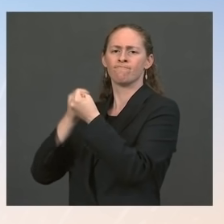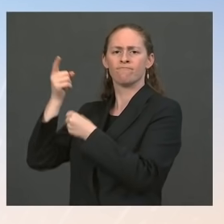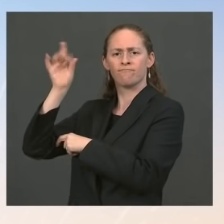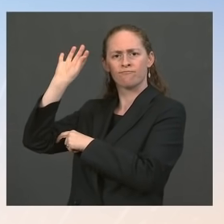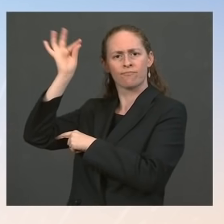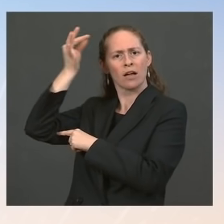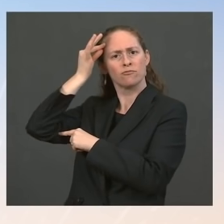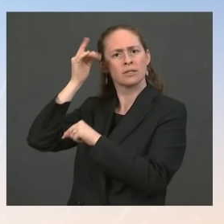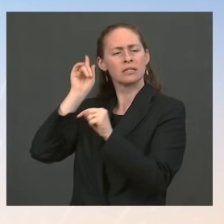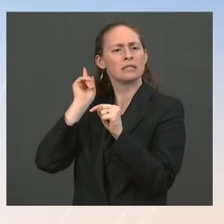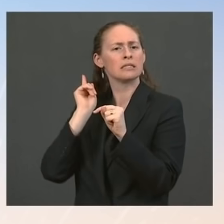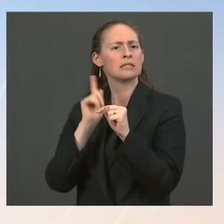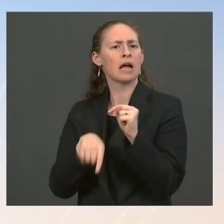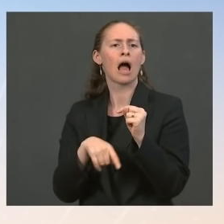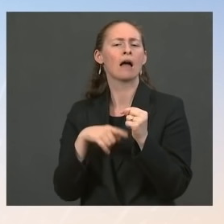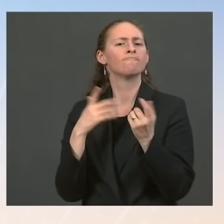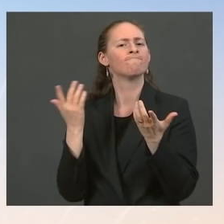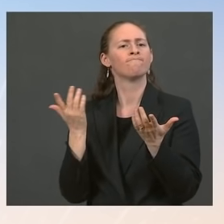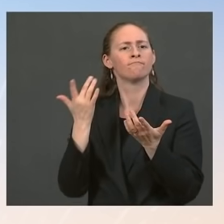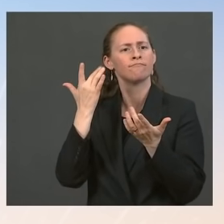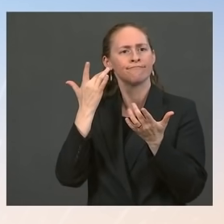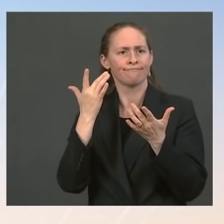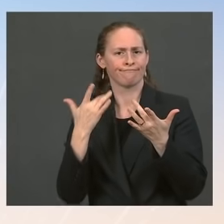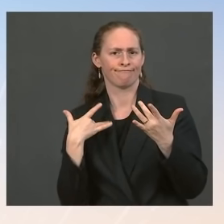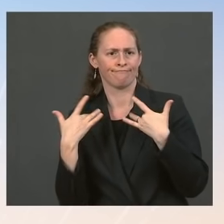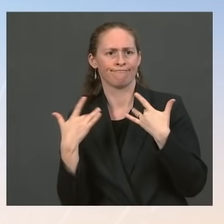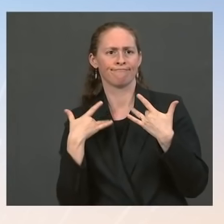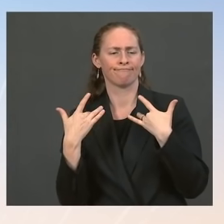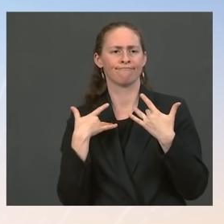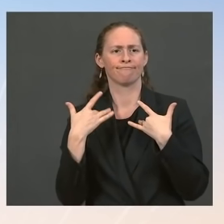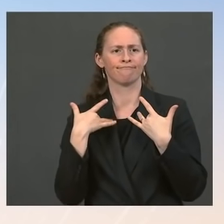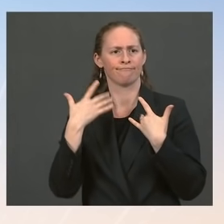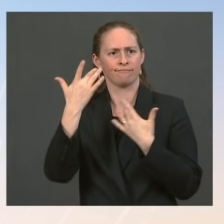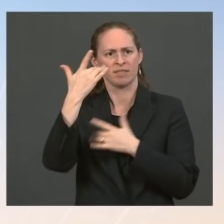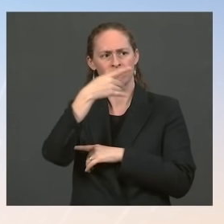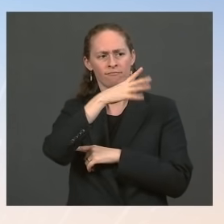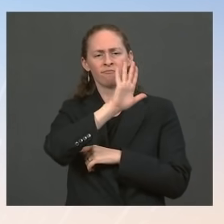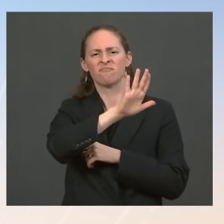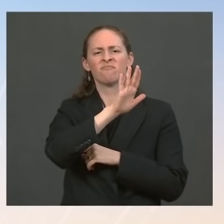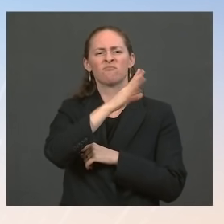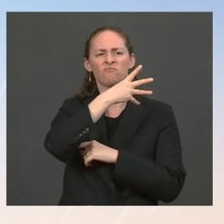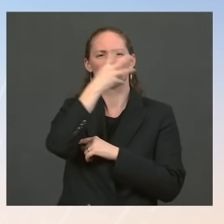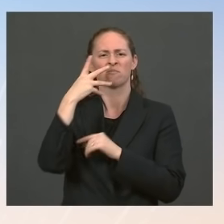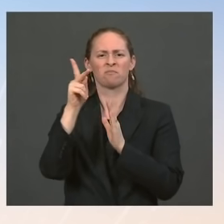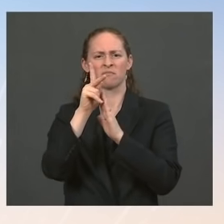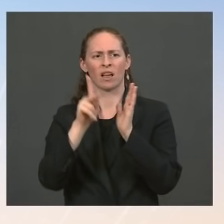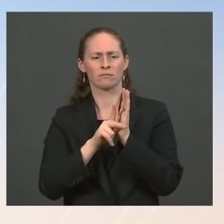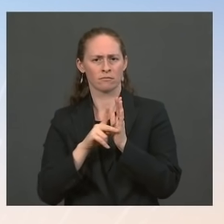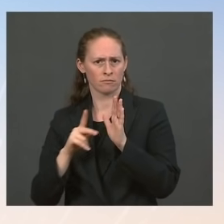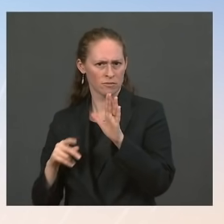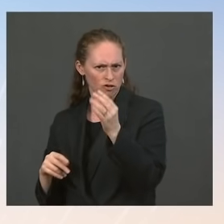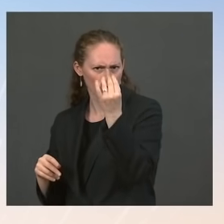is a violation of U.S. immigration policy. Does the White House have a response to that lawsuit? Ms. Psaki: I haven't seen details of the lawsuit.